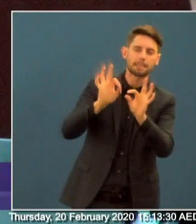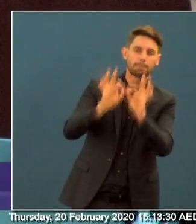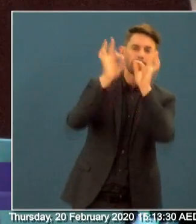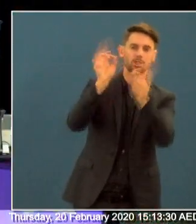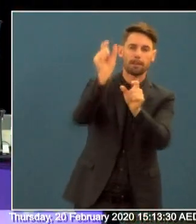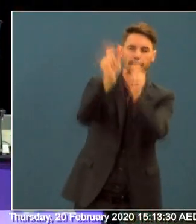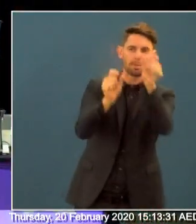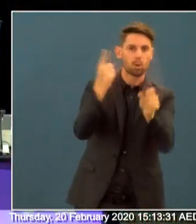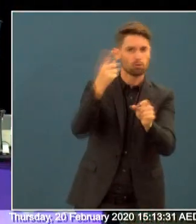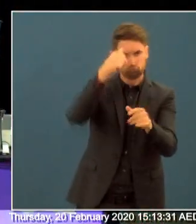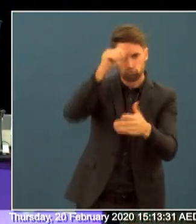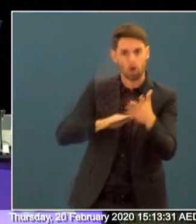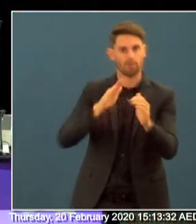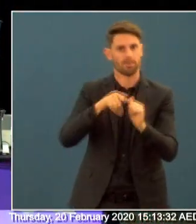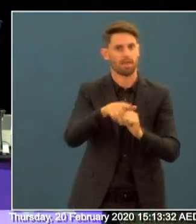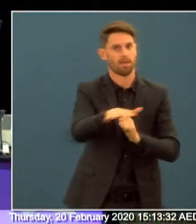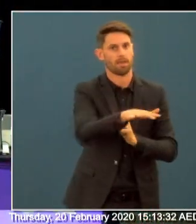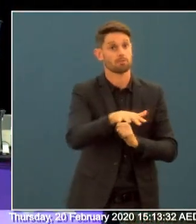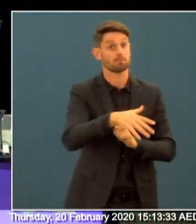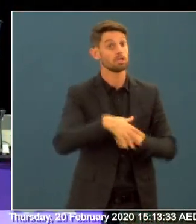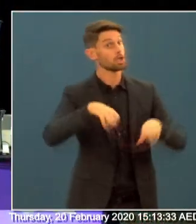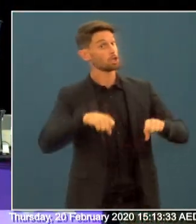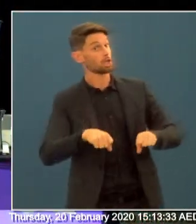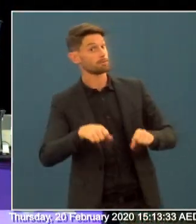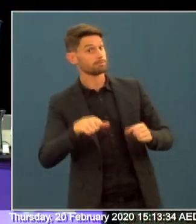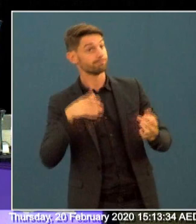If I'm... MS WRIGHT: Sorry. ...a bright, young medical student and I want to